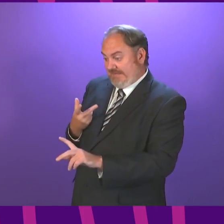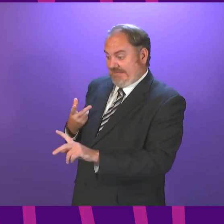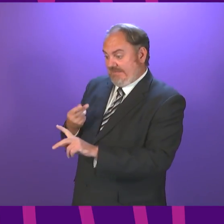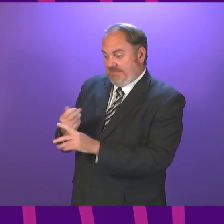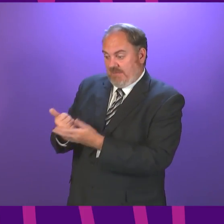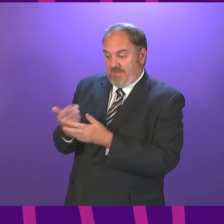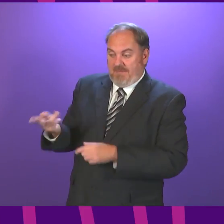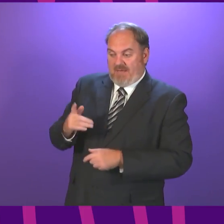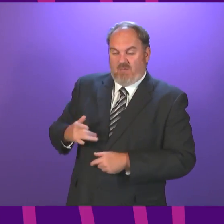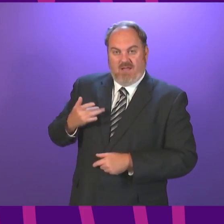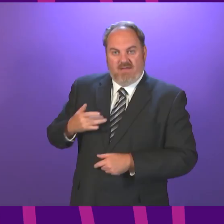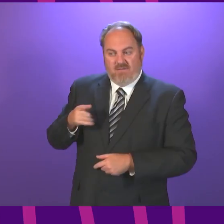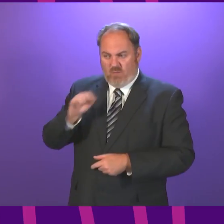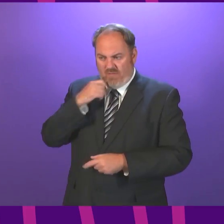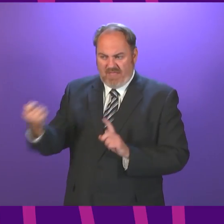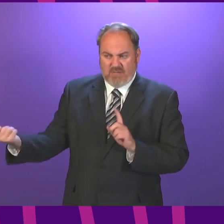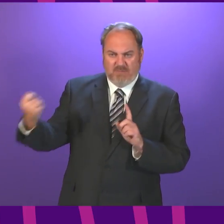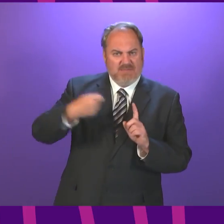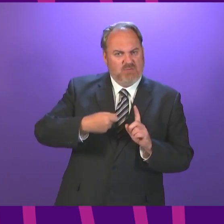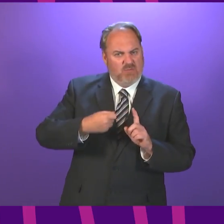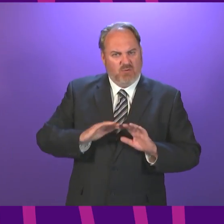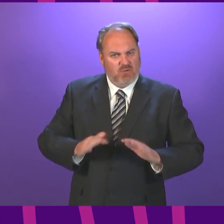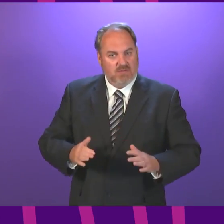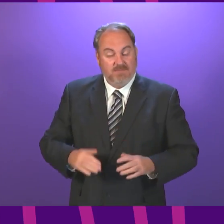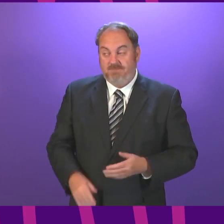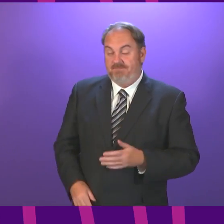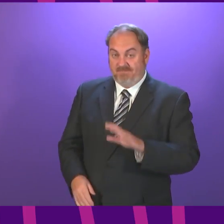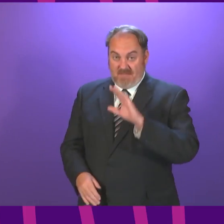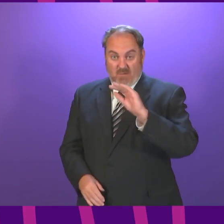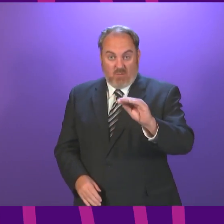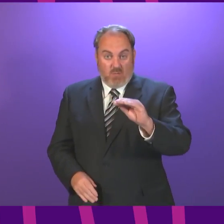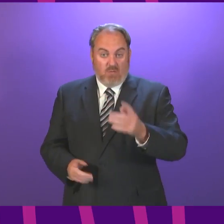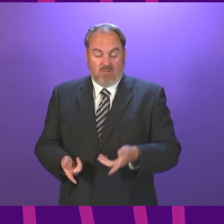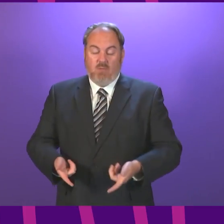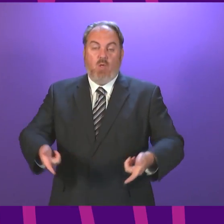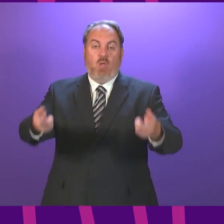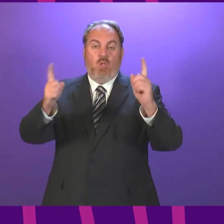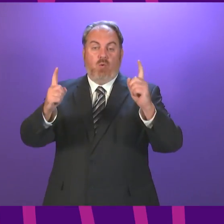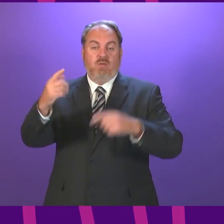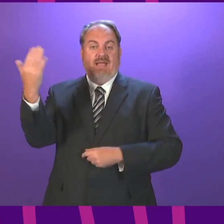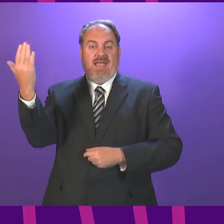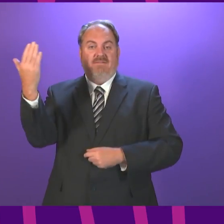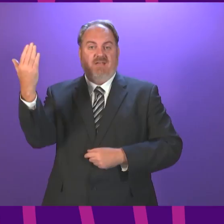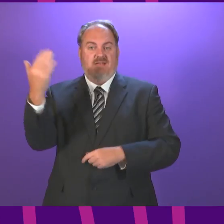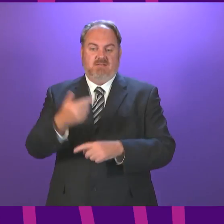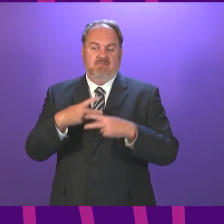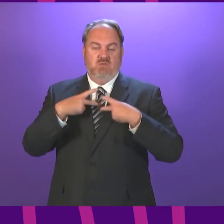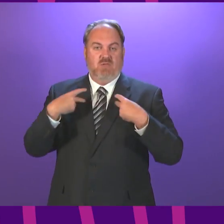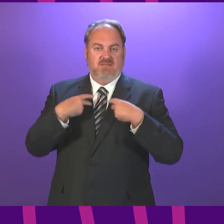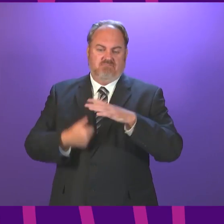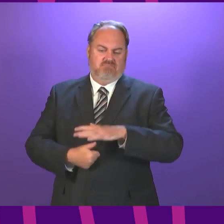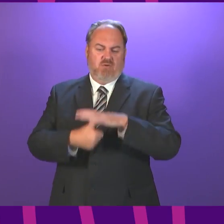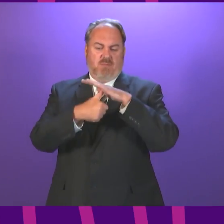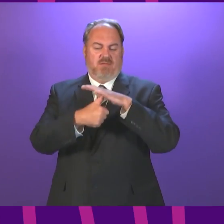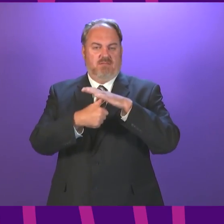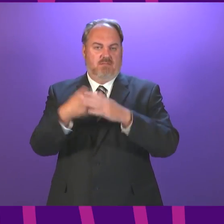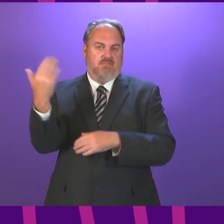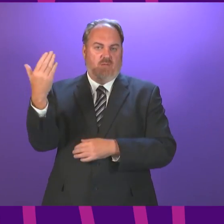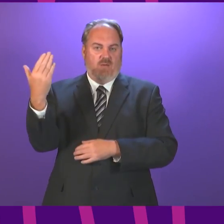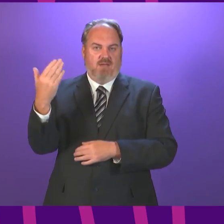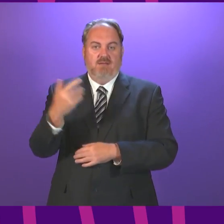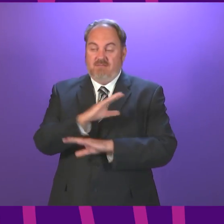I assure Sandesh Gulhane that the Lord Advocate has given robust assurances on that matter.